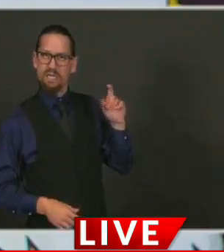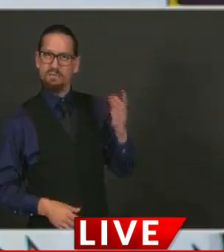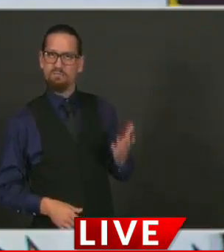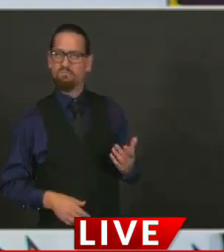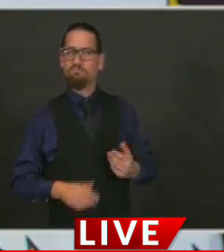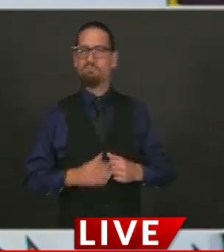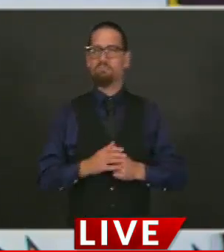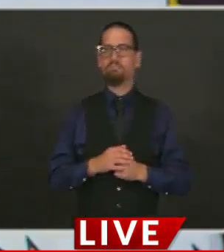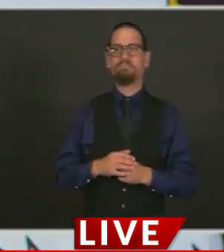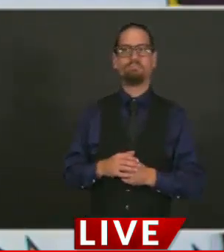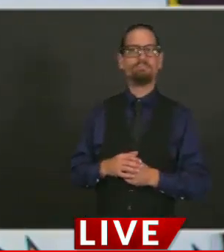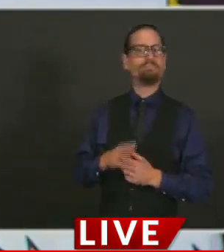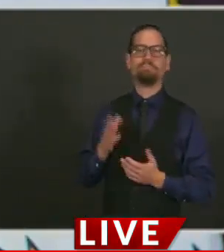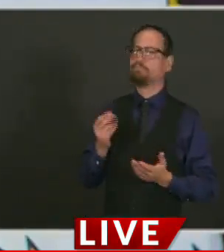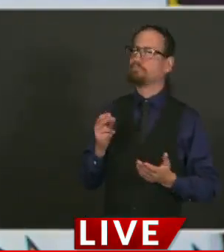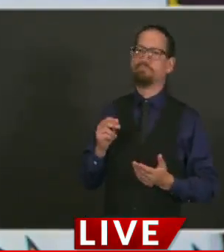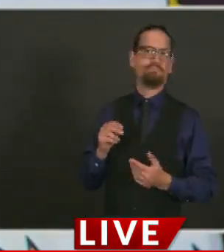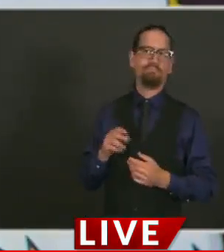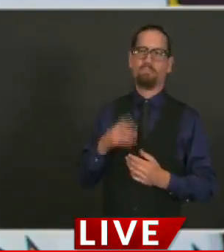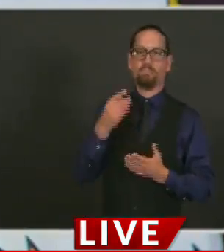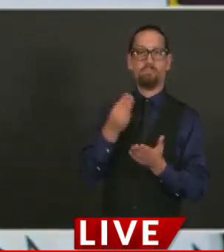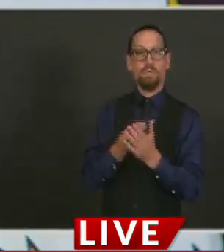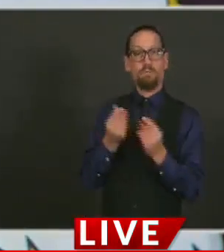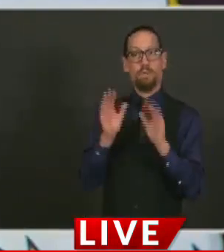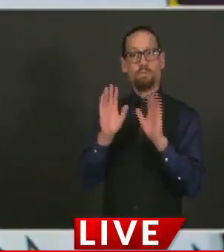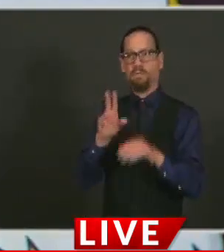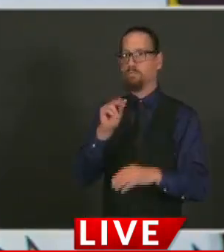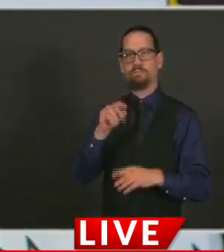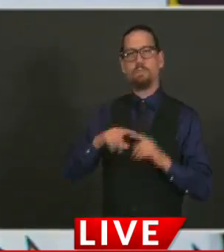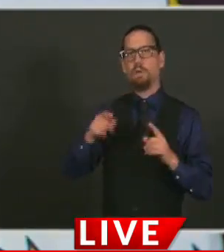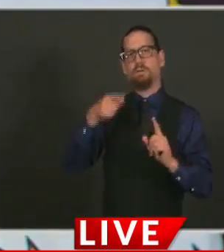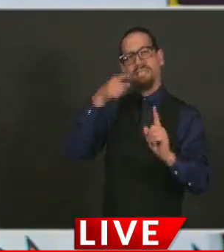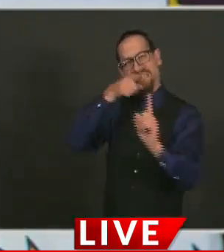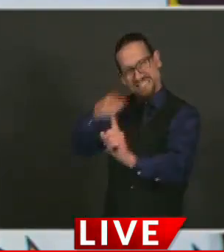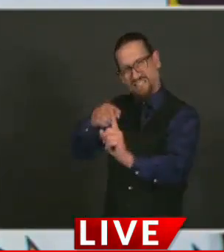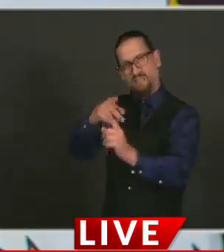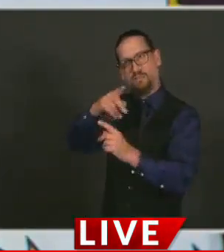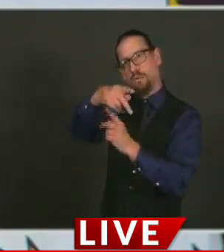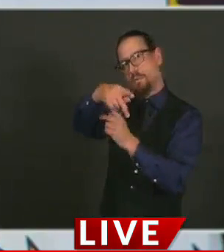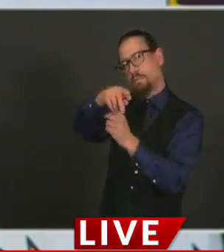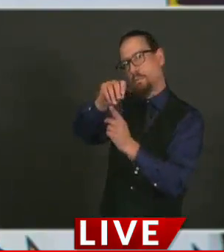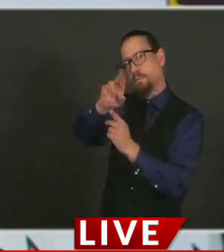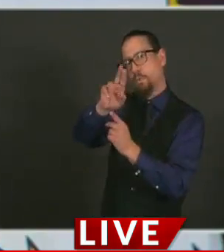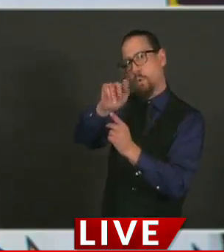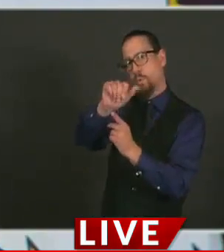WE HAVE MILLION DOLLARS ALLOCATED FOR TESTING. DO THEY HAVE TO GO TO A LAB?